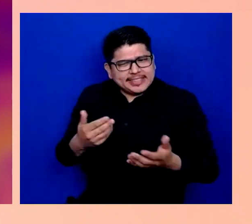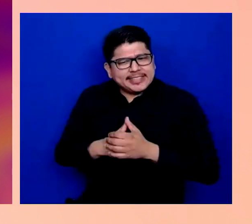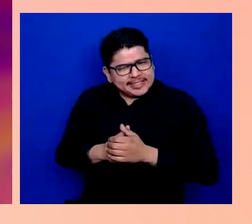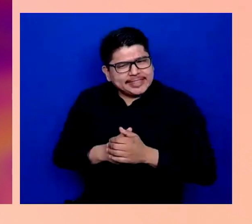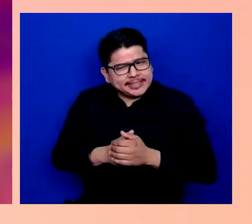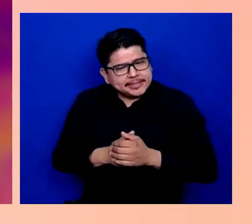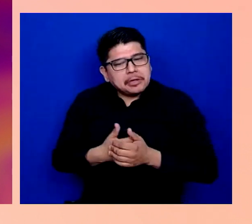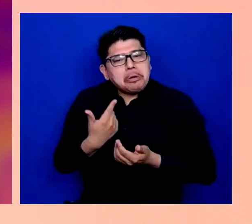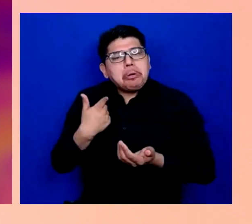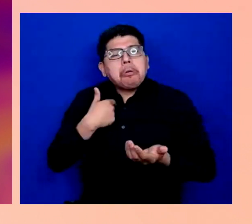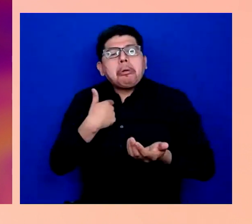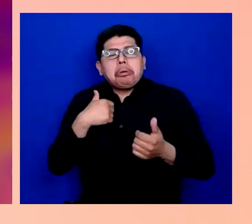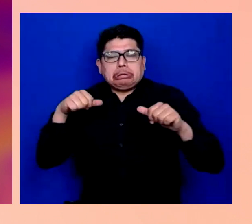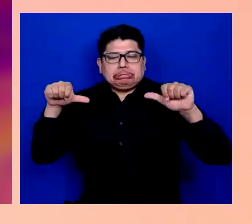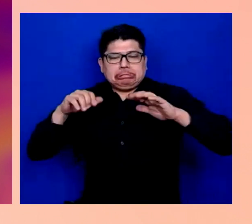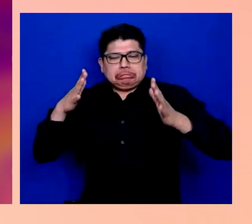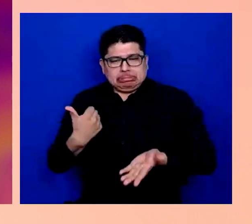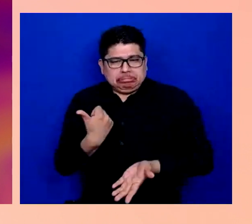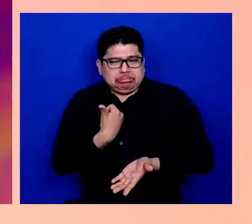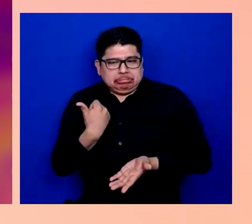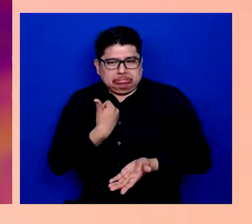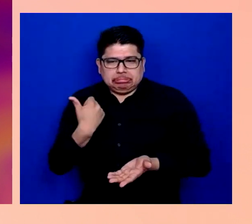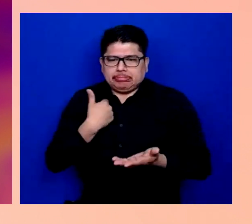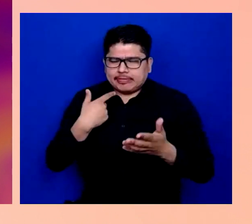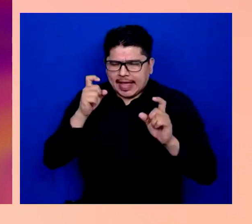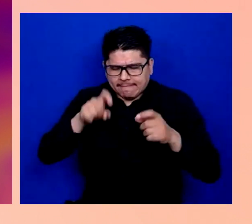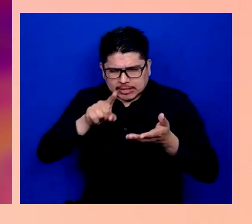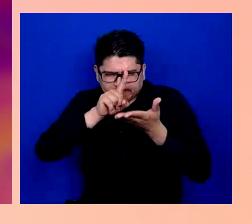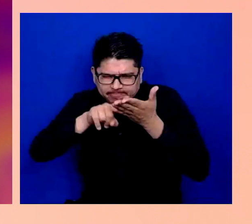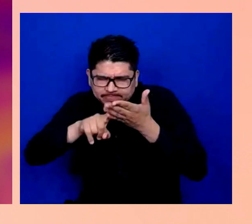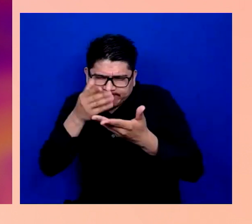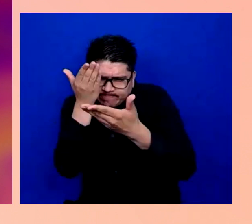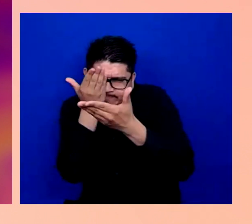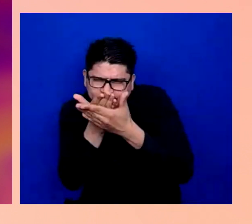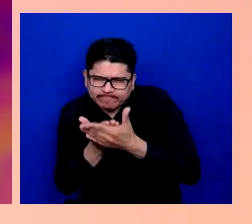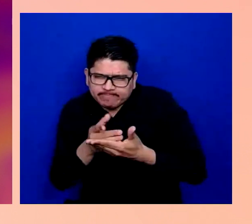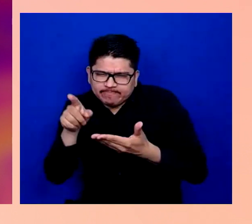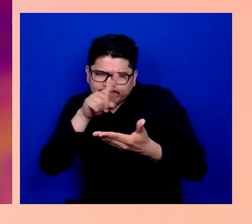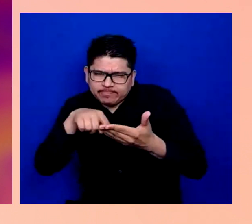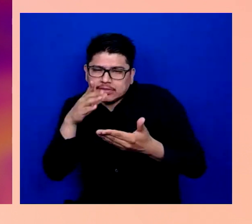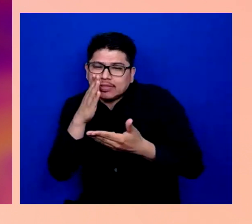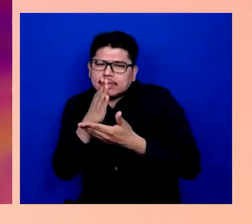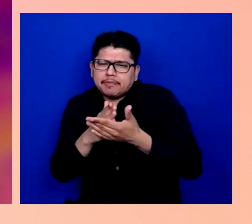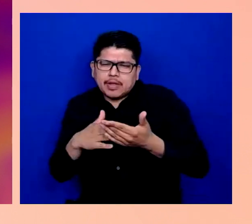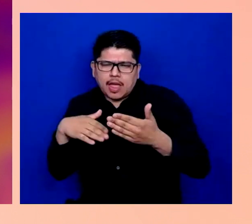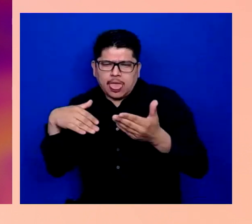A slightly known, not really talked about thing that happened in 2020.